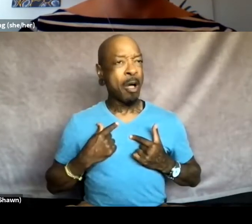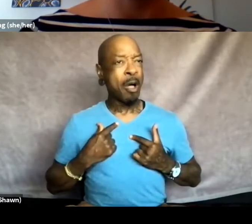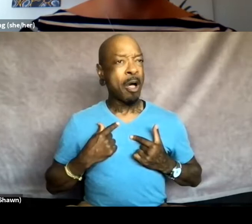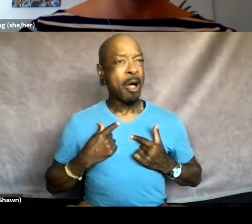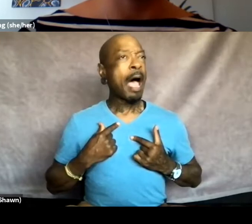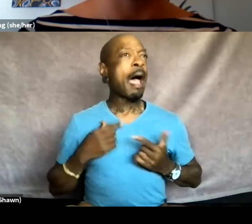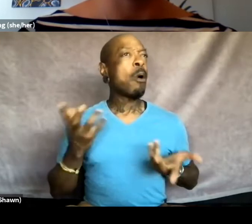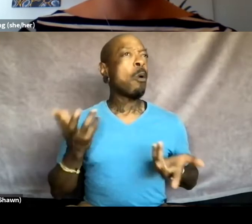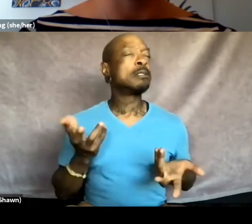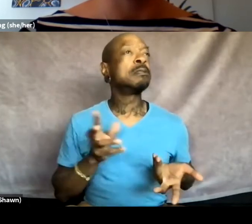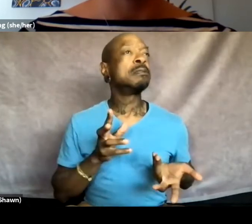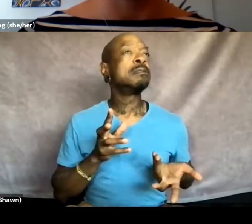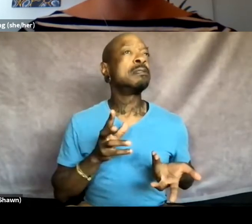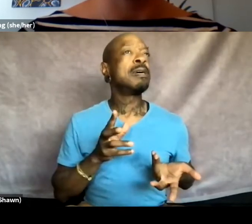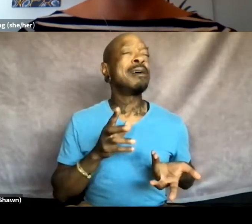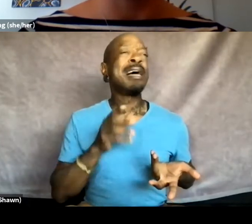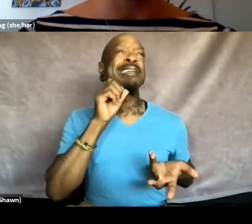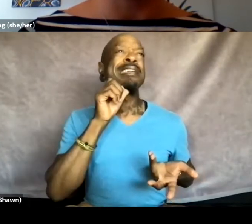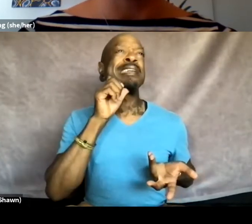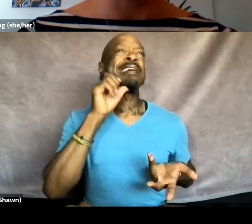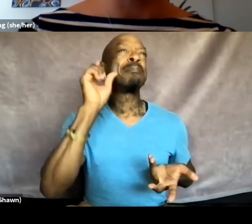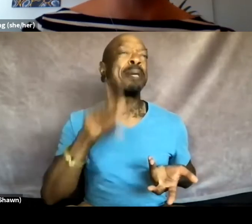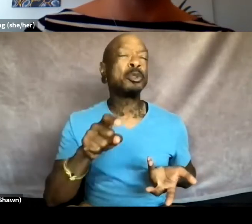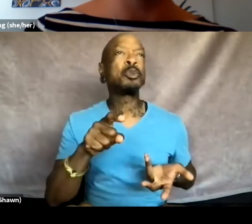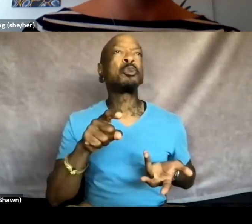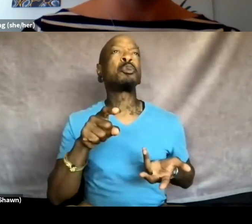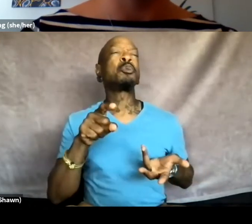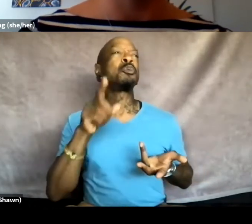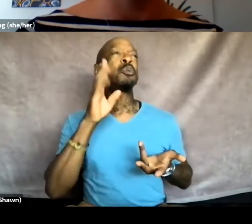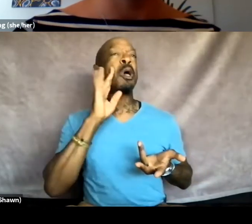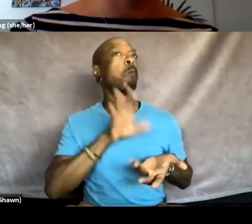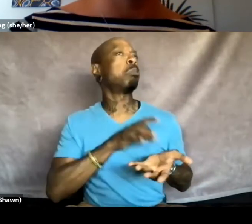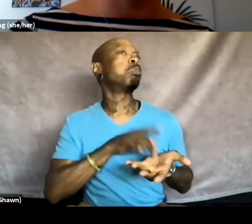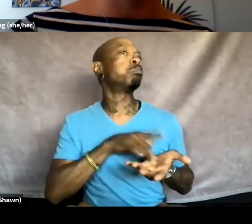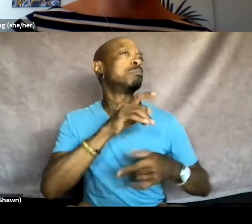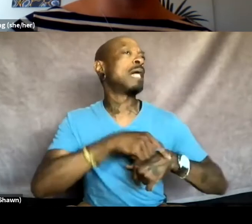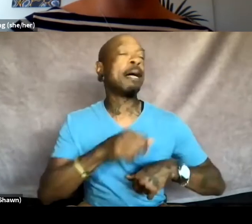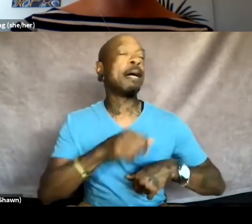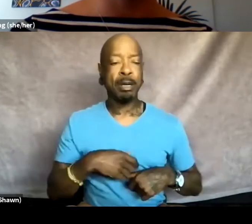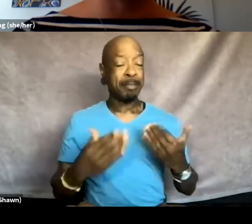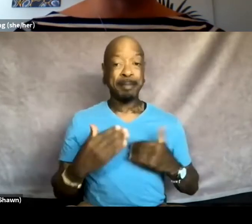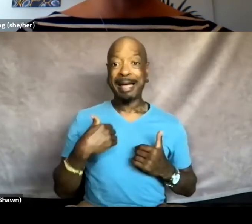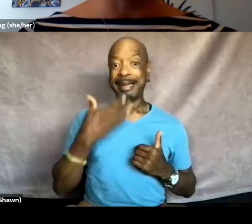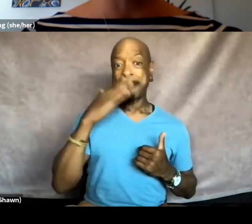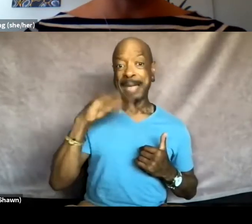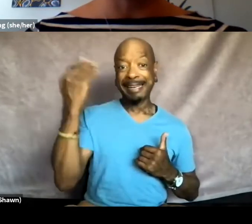just feel, I had a bad year and just well, I had a bad day and it made my day better and it's like.